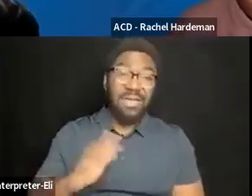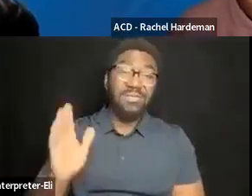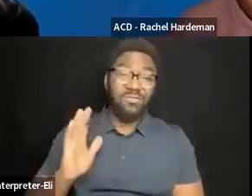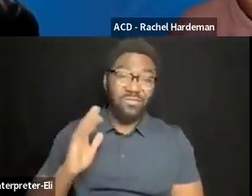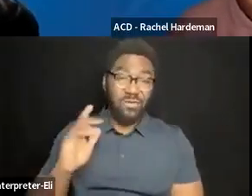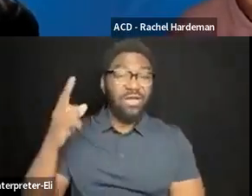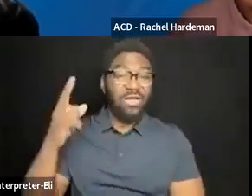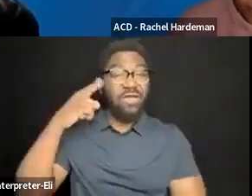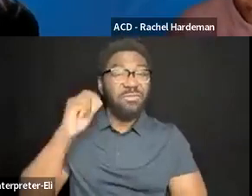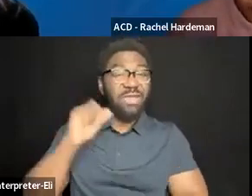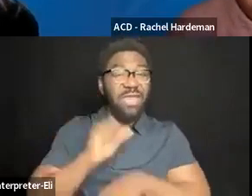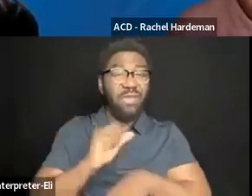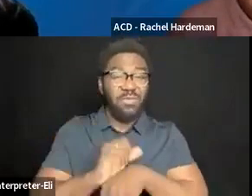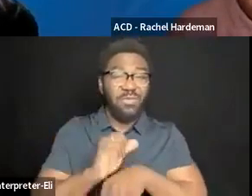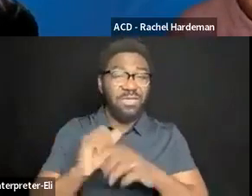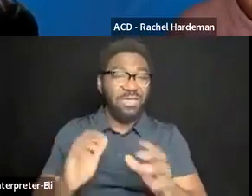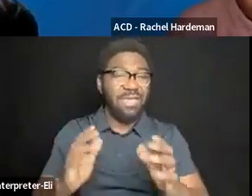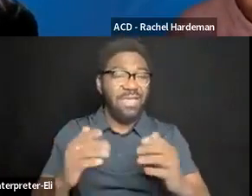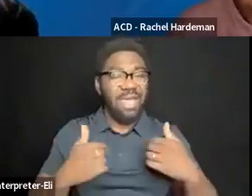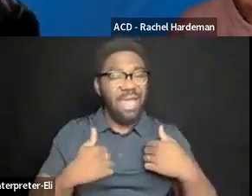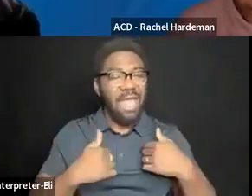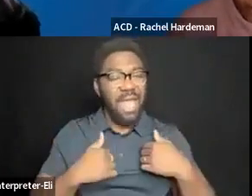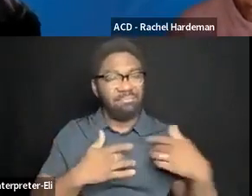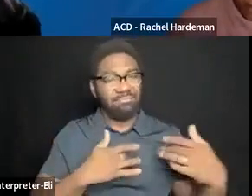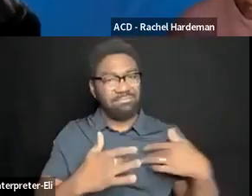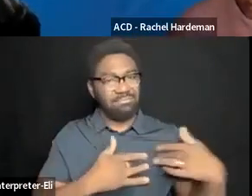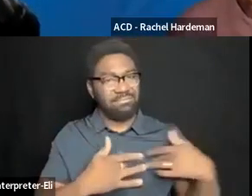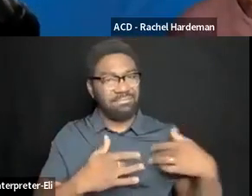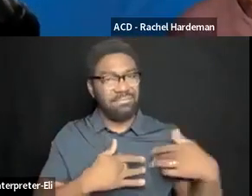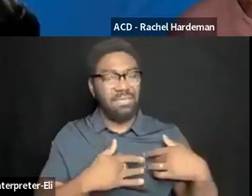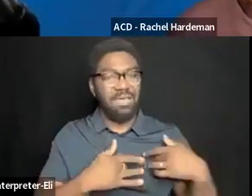I worry about elevating all of the communications functions, because to some extent,